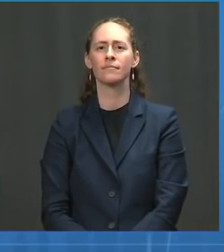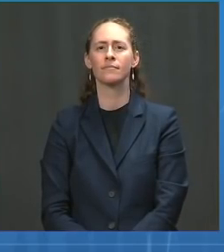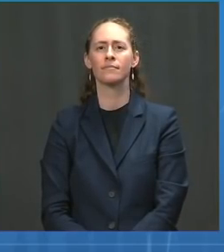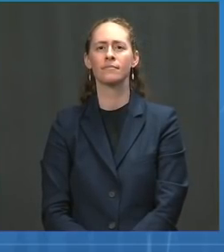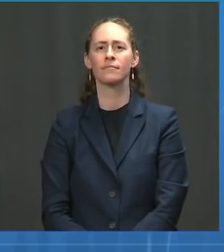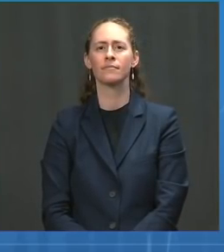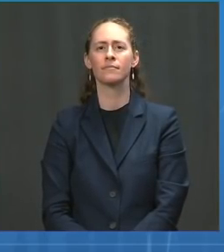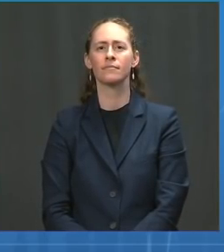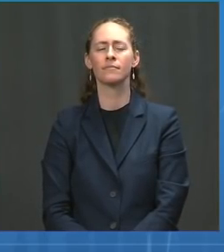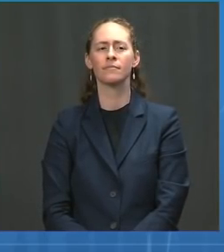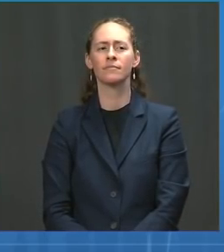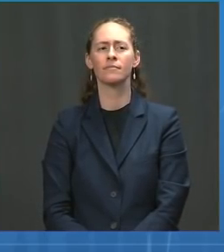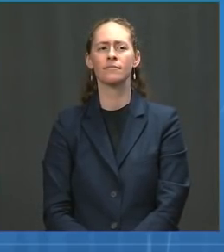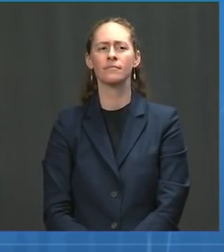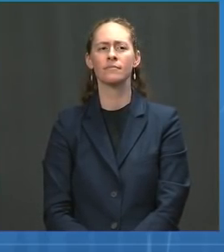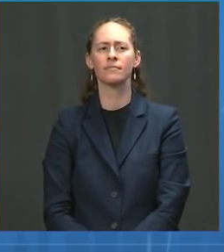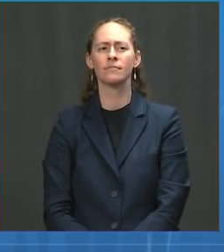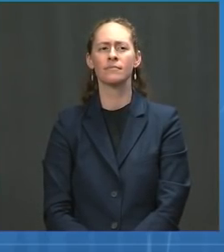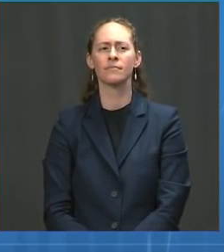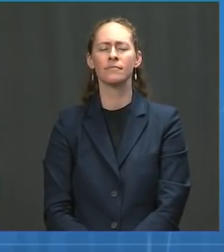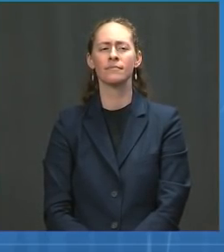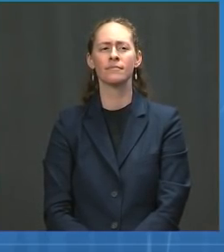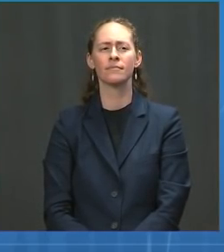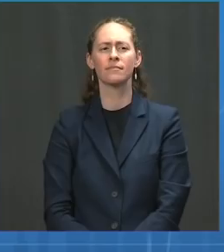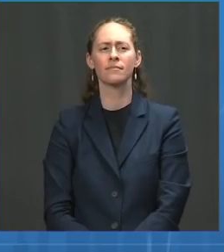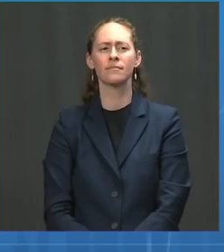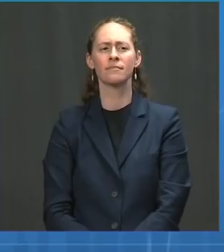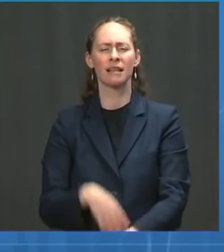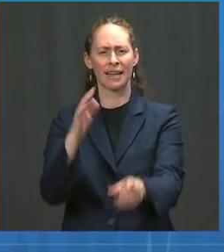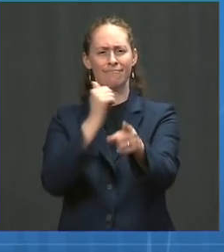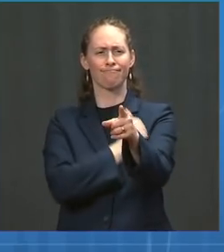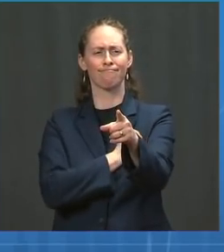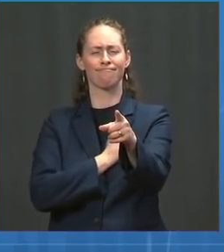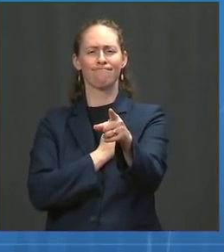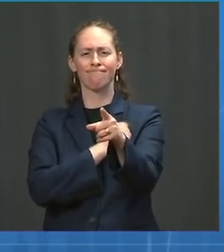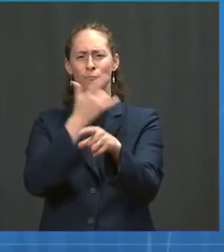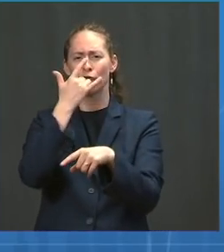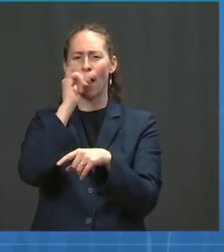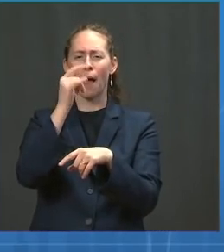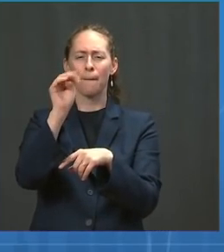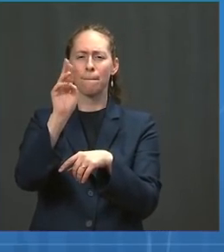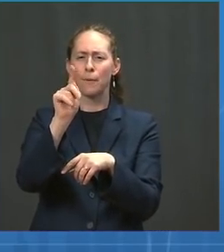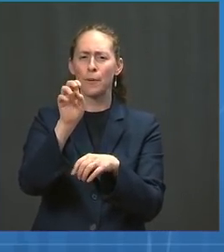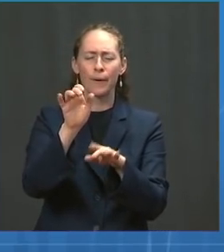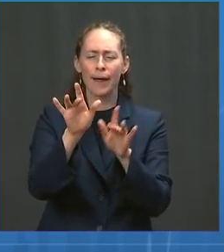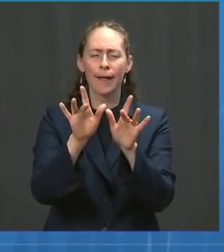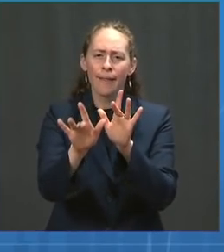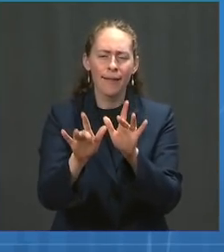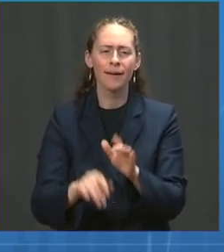The Press: Sorry. I have -- I had to -- I had trouble unmuting myself. Dr. Murthy: It's okay. The Press: The question is: